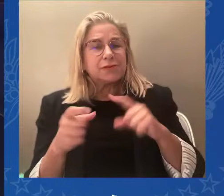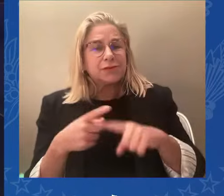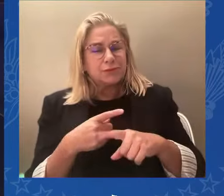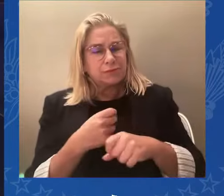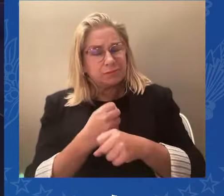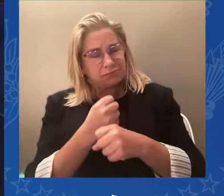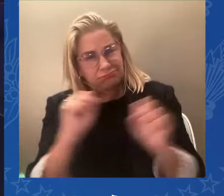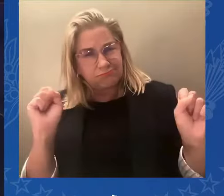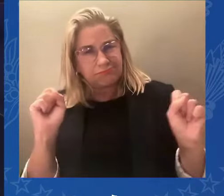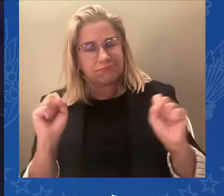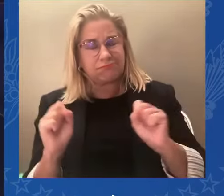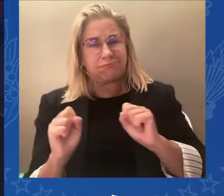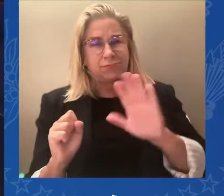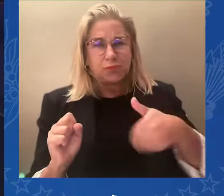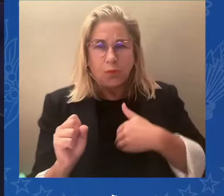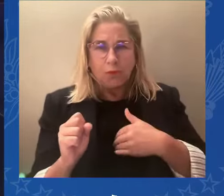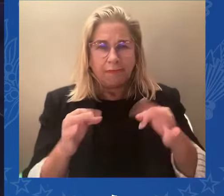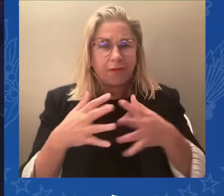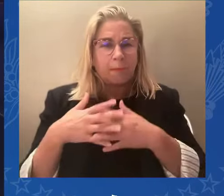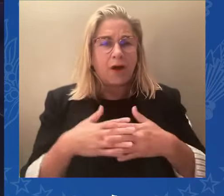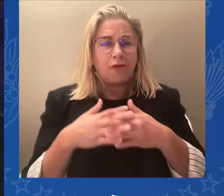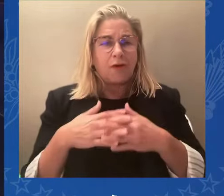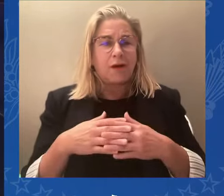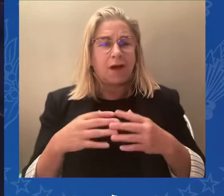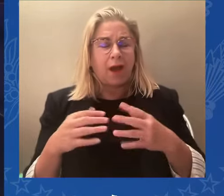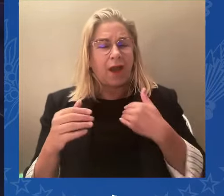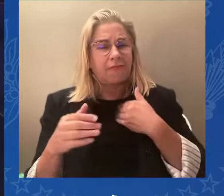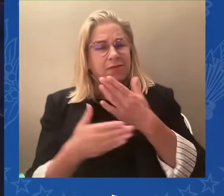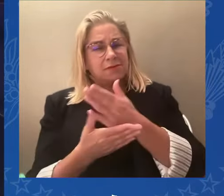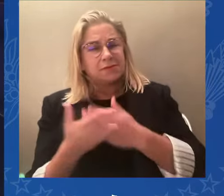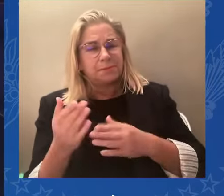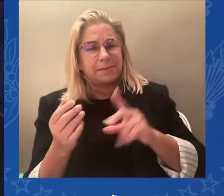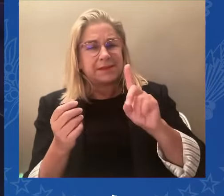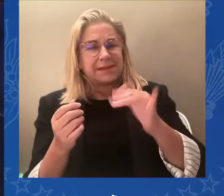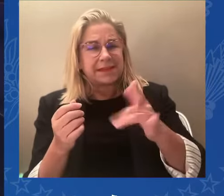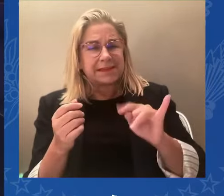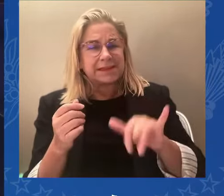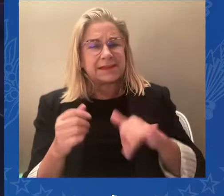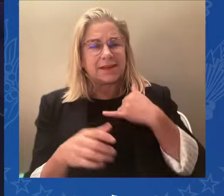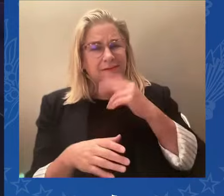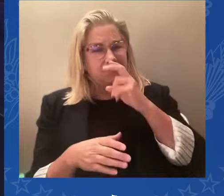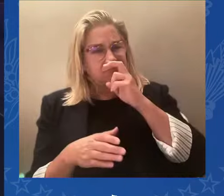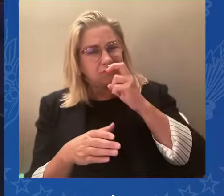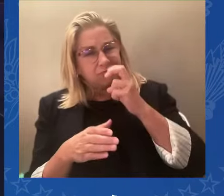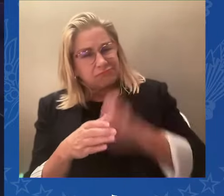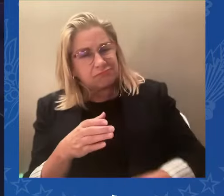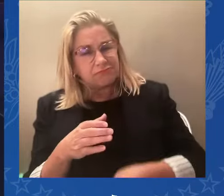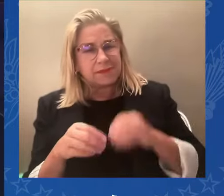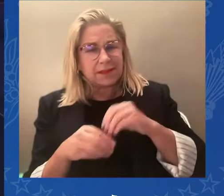I ran to rebuild the backbone of America: the middle class. And I ran to unite the country and remind ourselves,